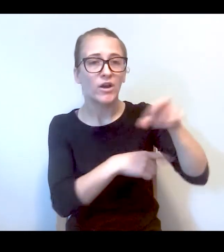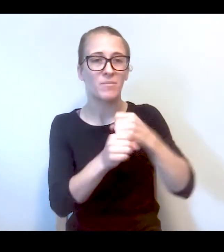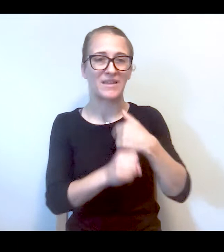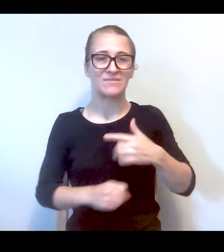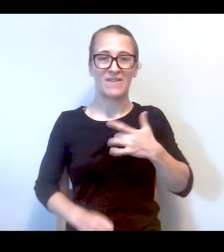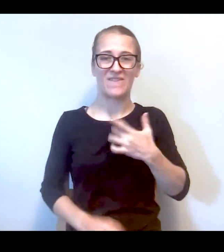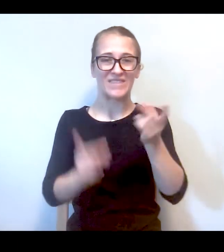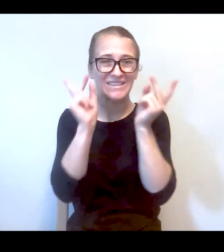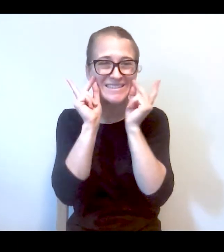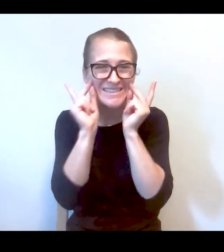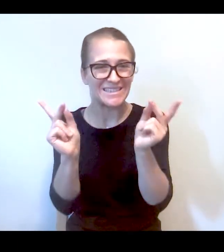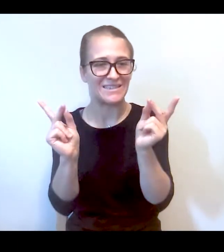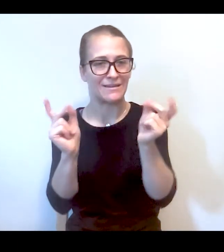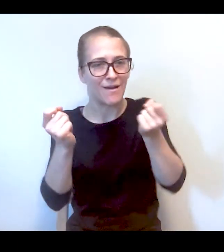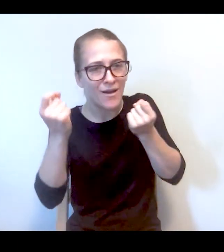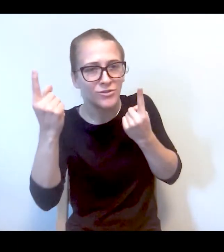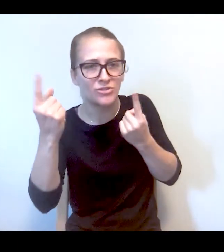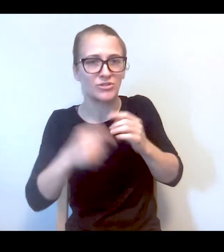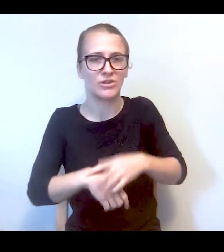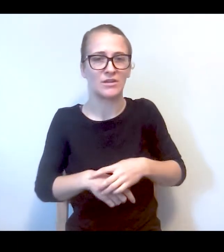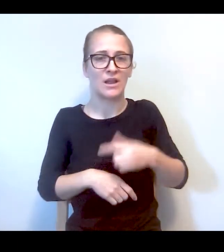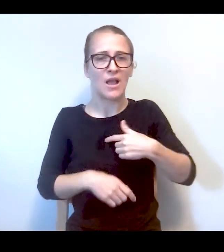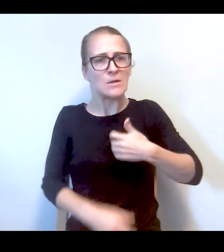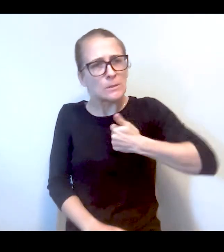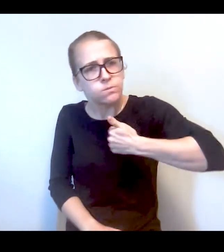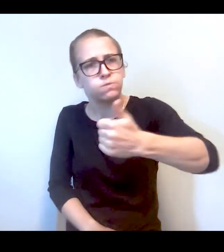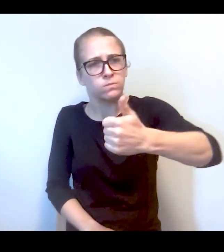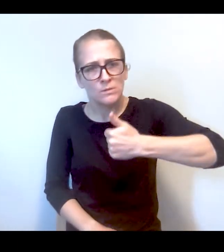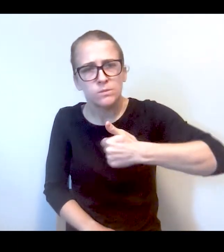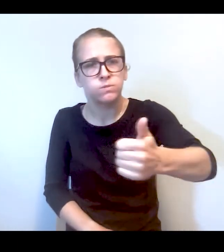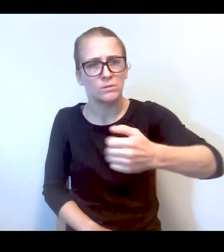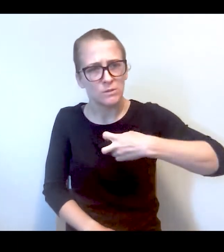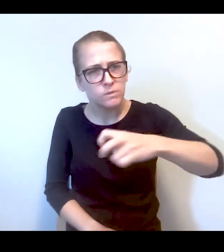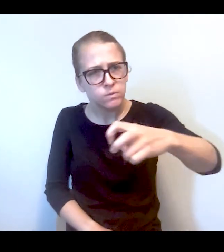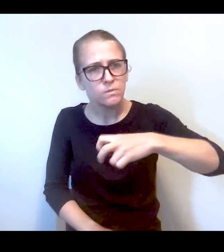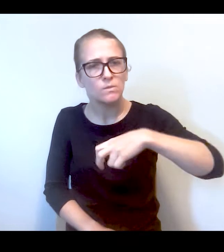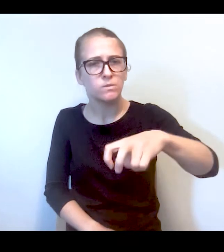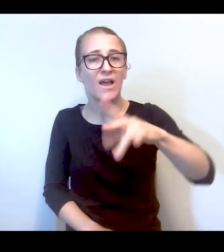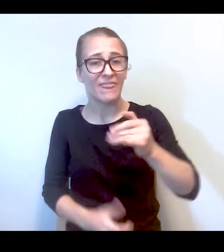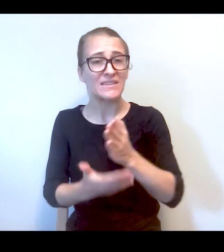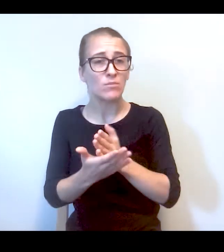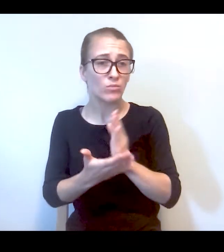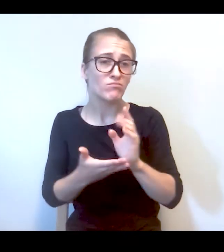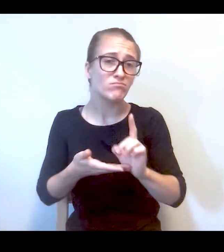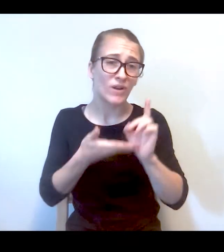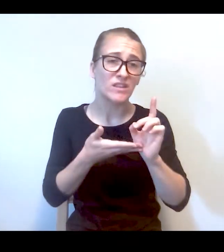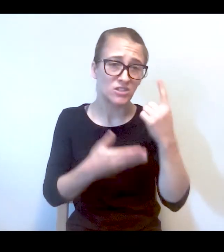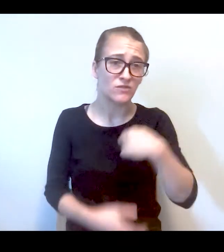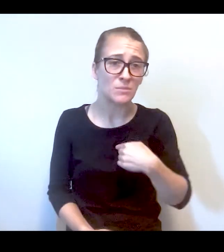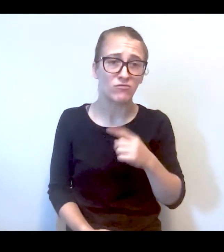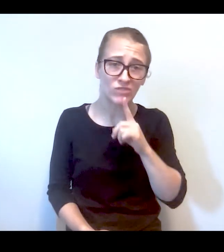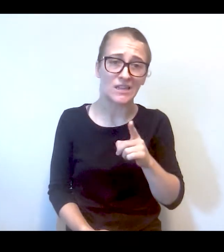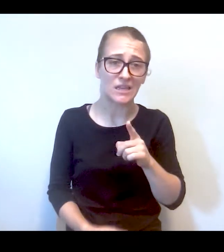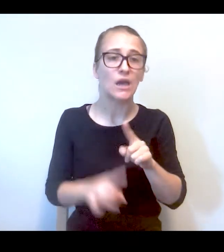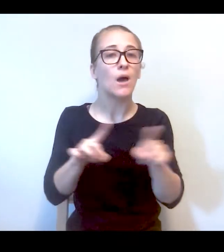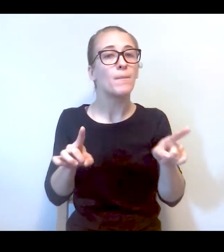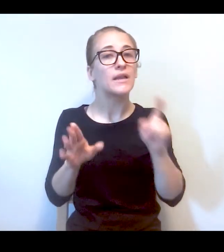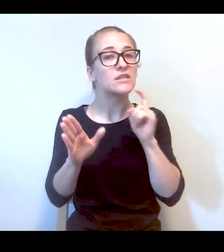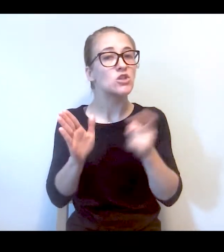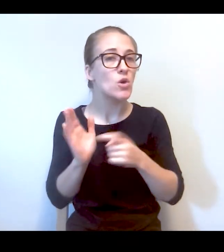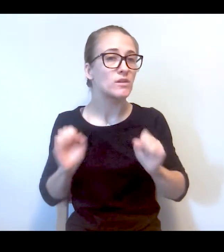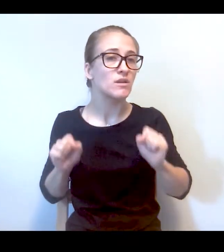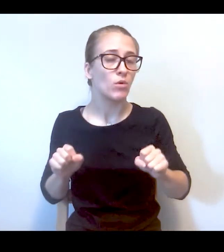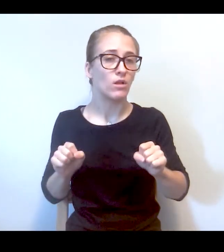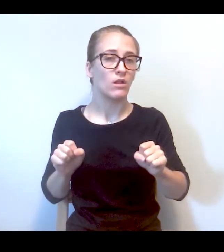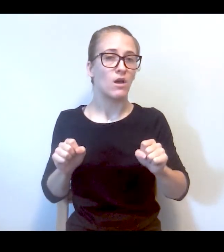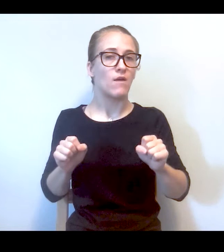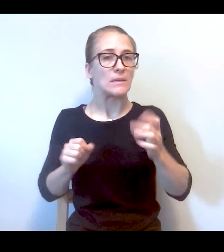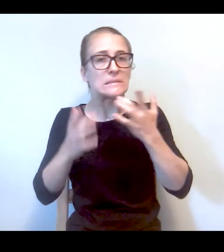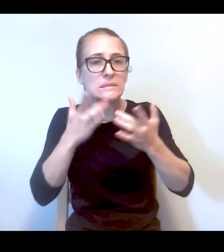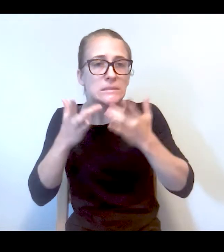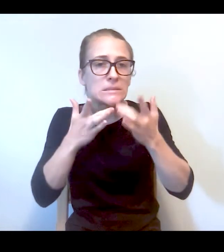have to troll two borrows away, it's noticeable.